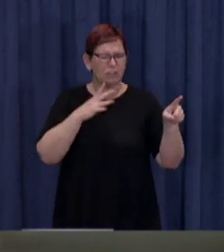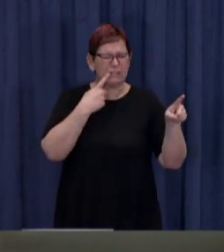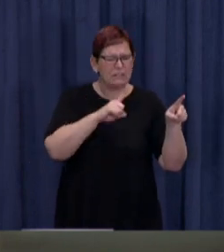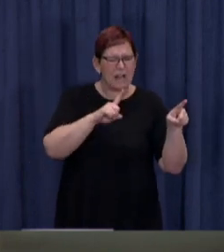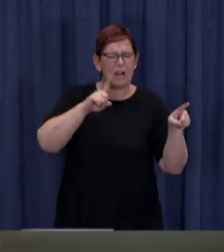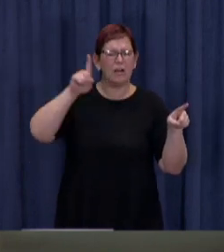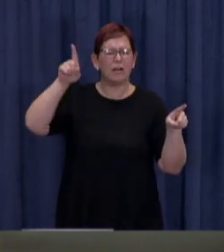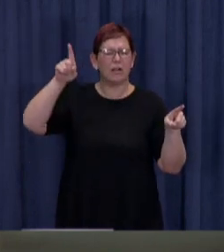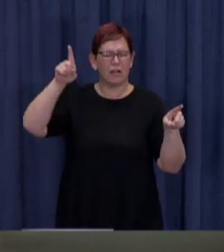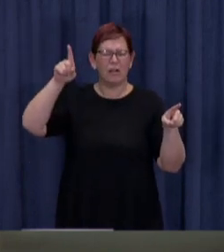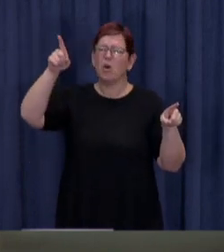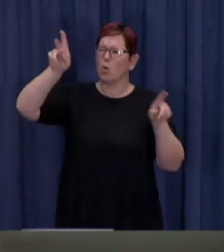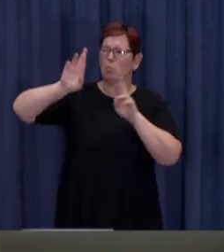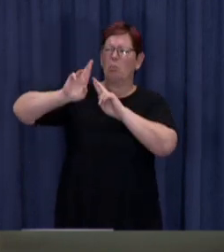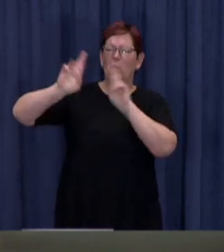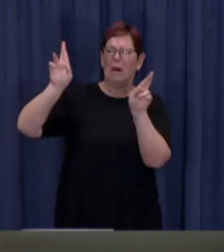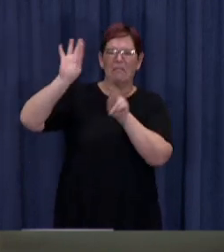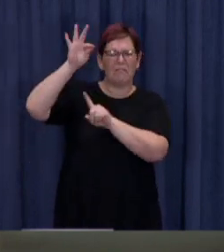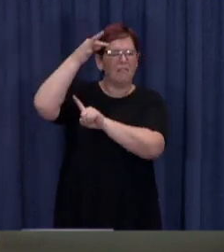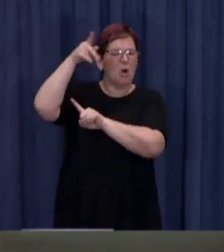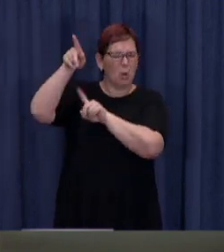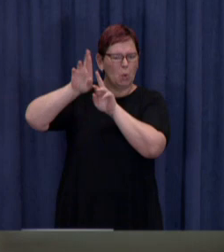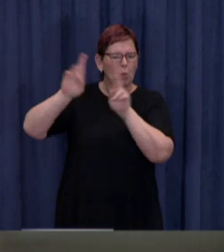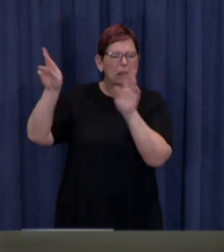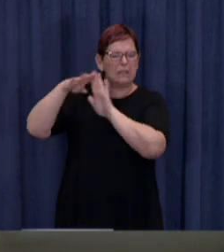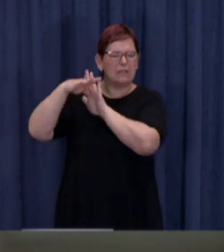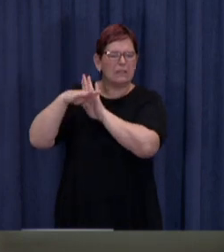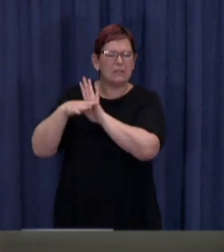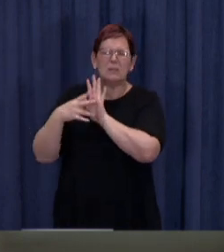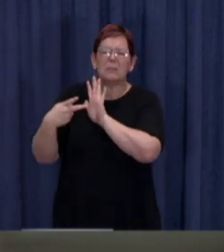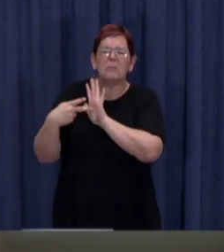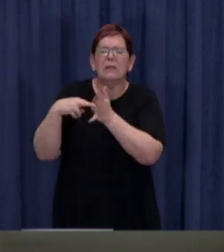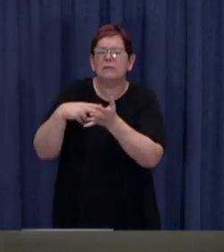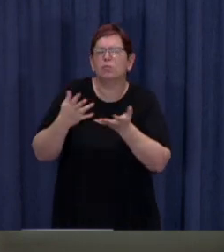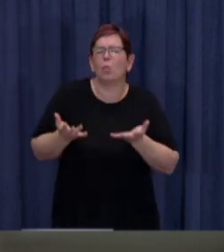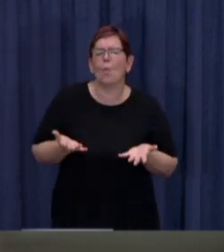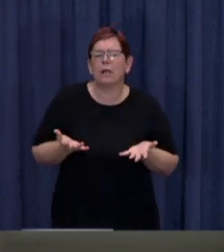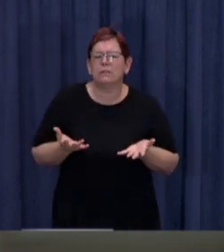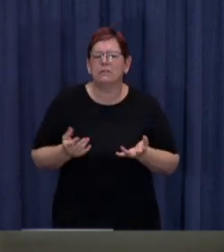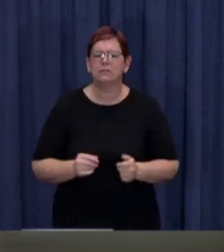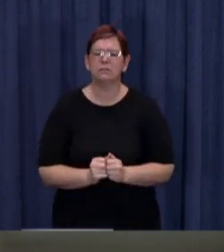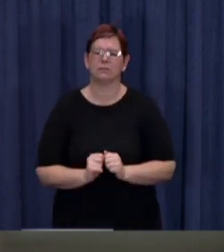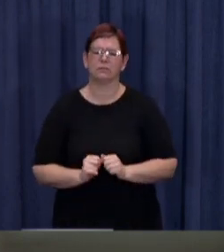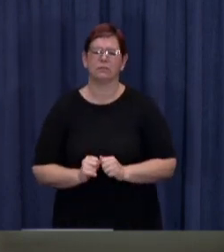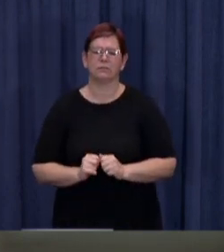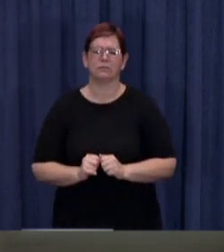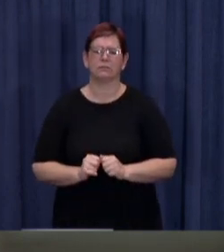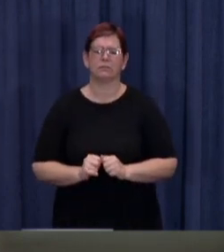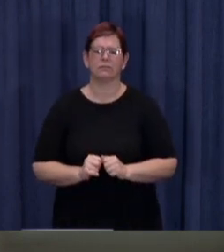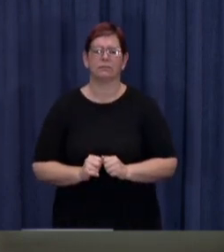emergency operations people and I think now we're gonna see a list of things happening from the Province which is terrific and I think I knew they were